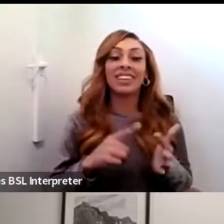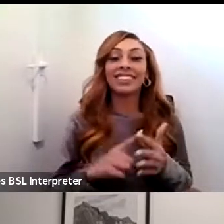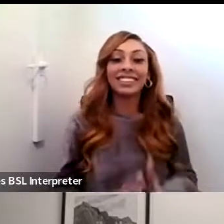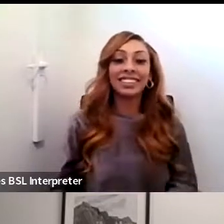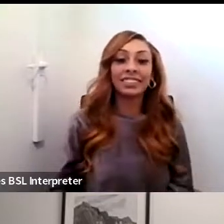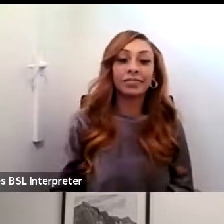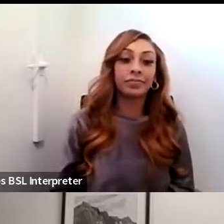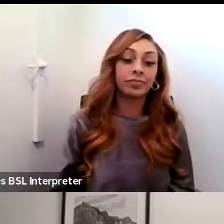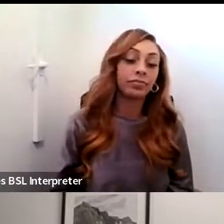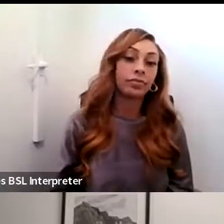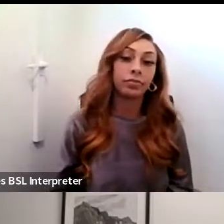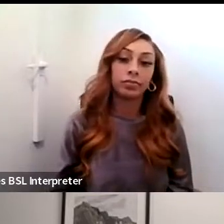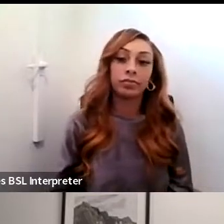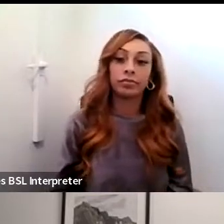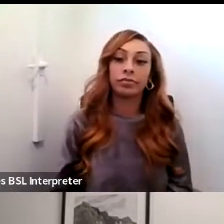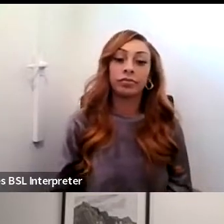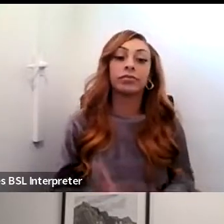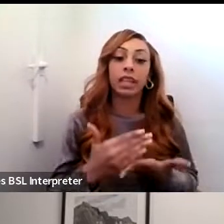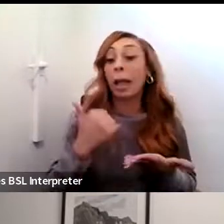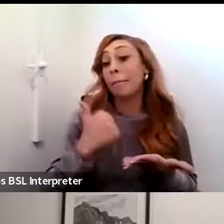Yes, but I think that's part of the exciting thing about it,